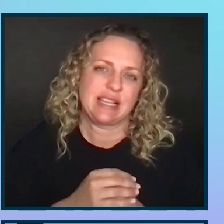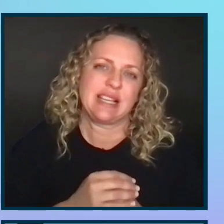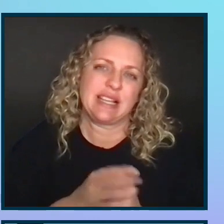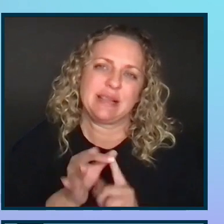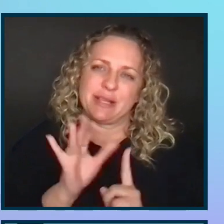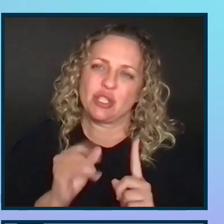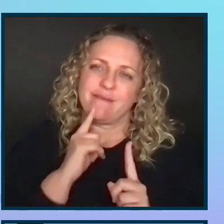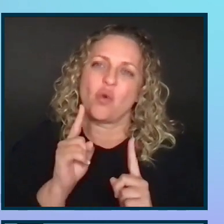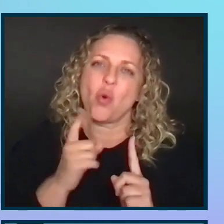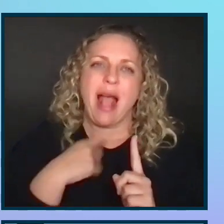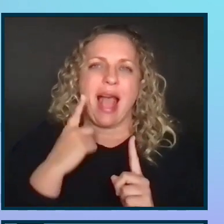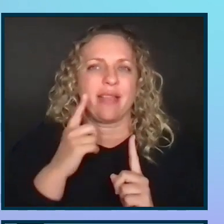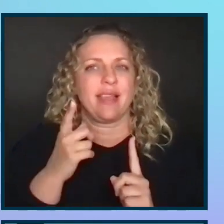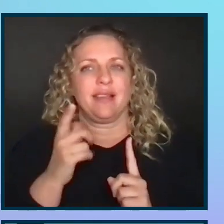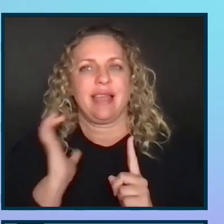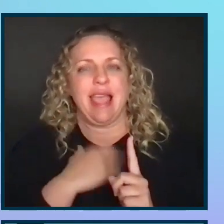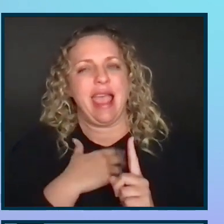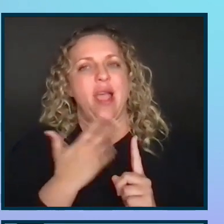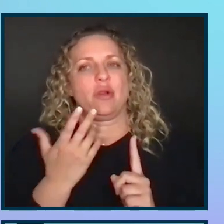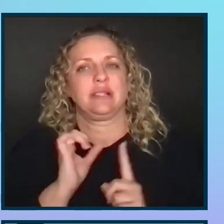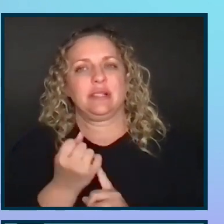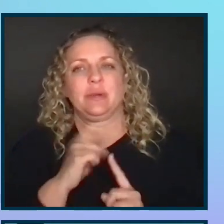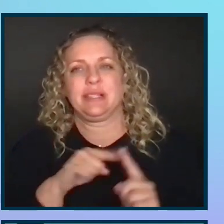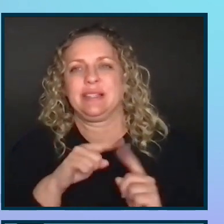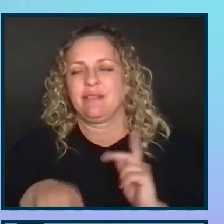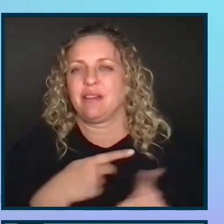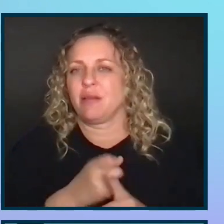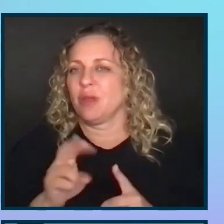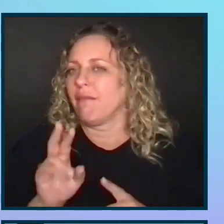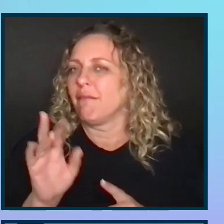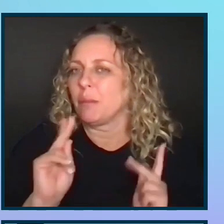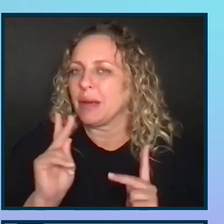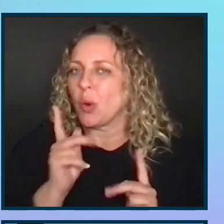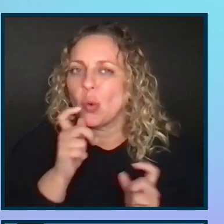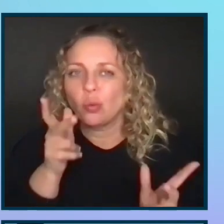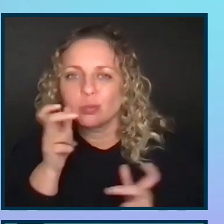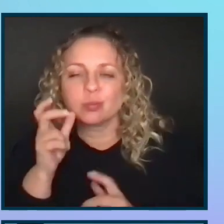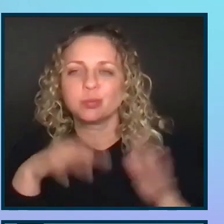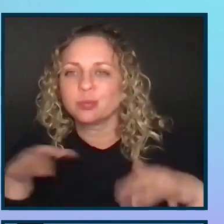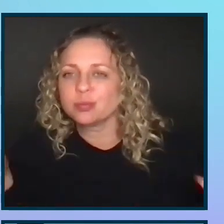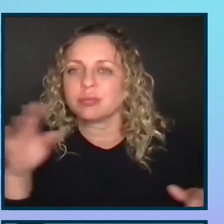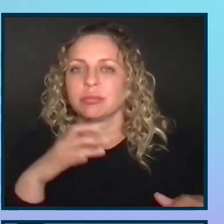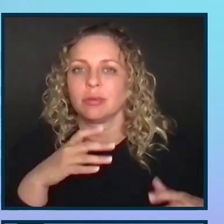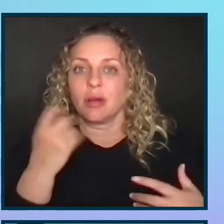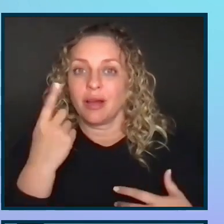for I think an application like ours, we have so many different types of users. They have a difficulty enough interacting